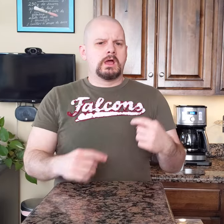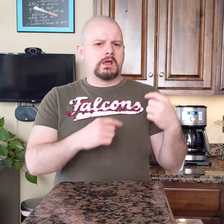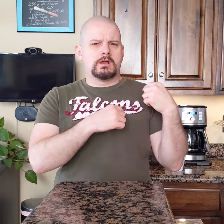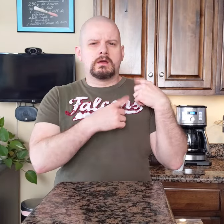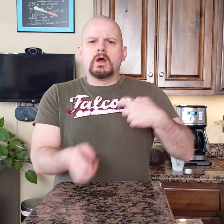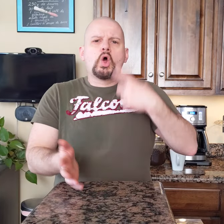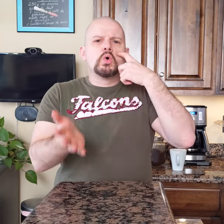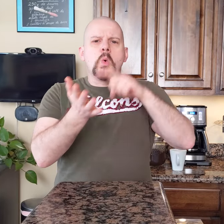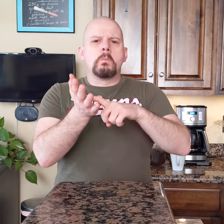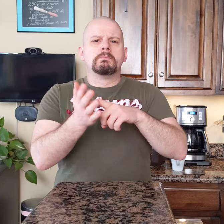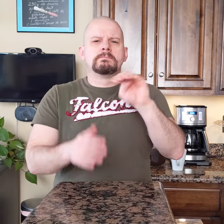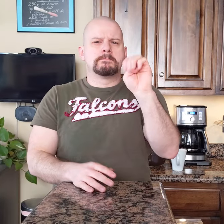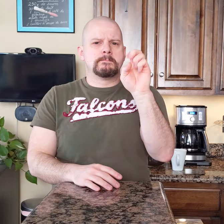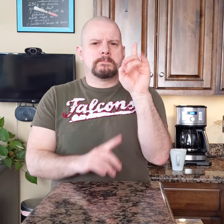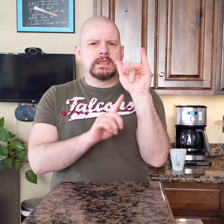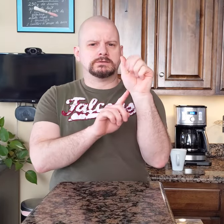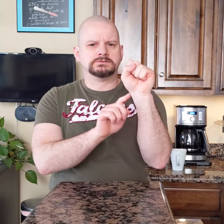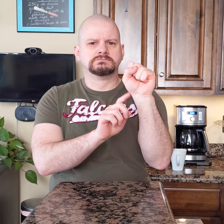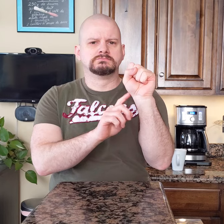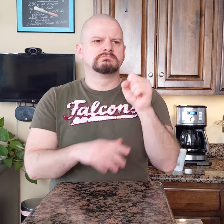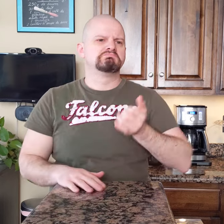I have been noticing the medias,